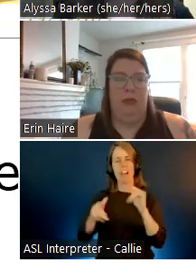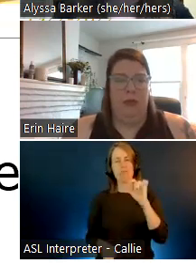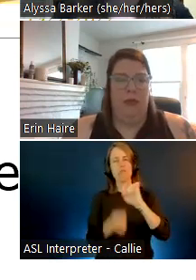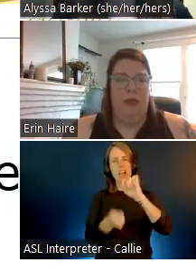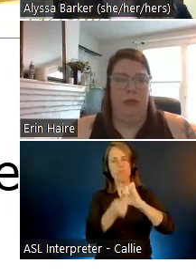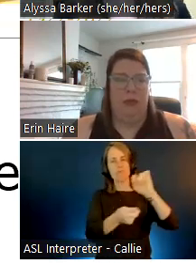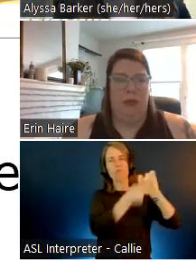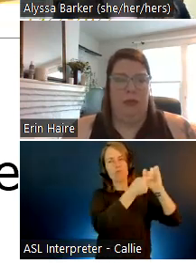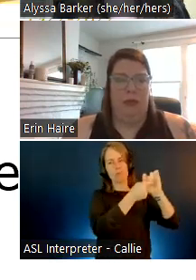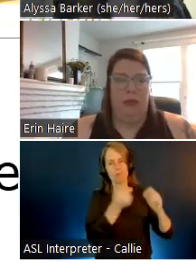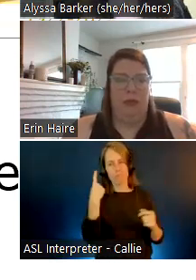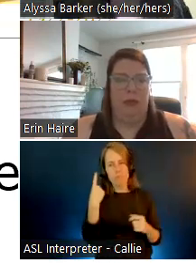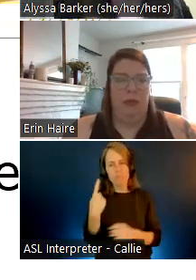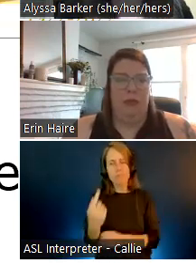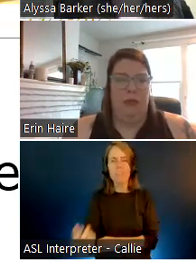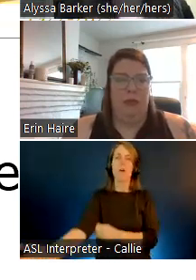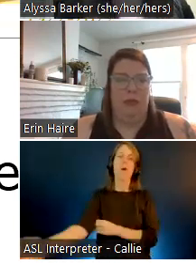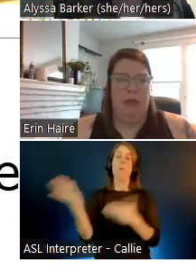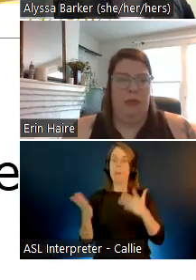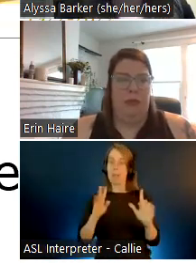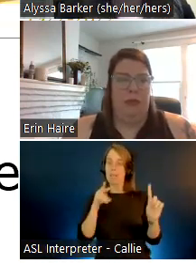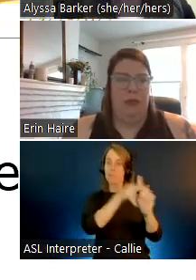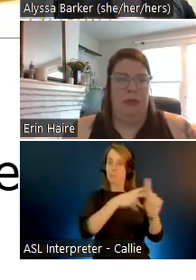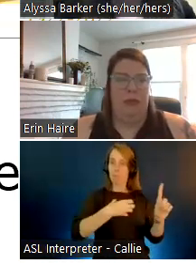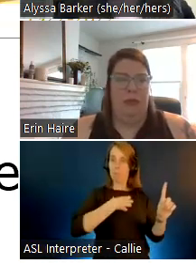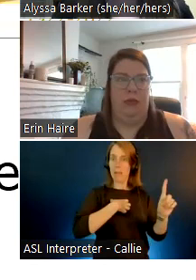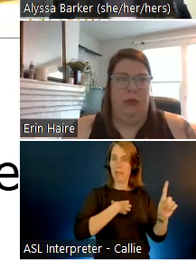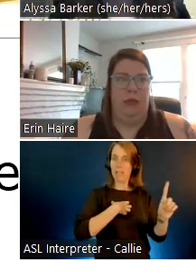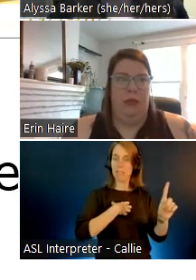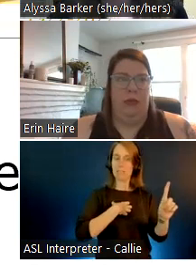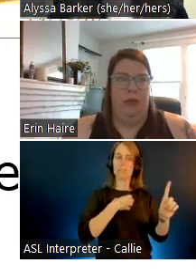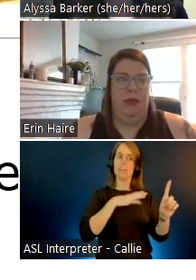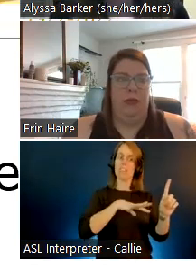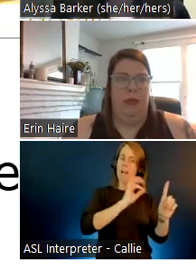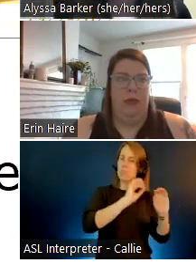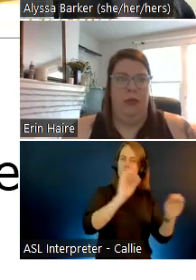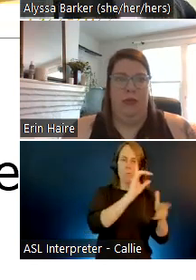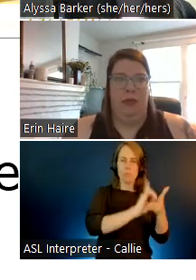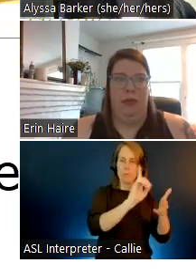was not discrimination in the initial complaint that kind of stands on its own next slide please